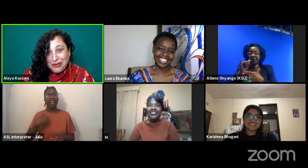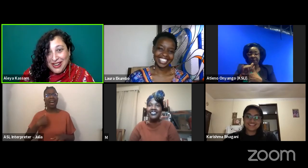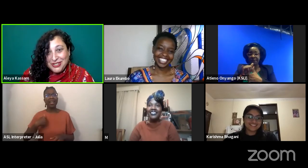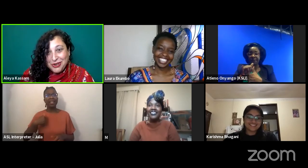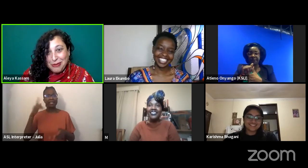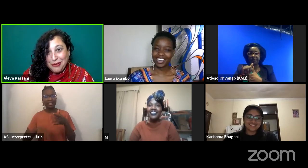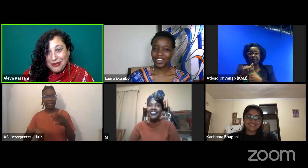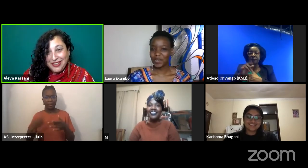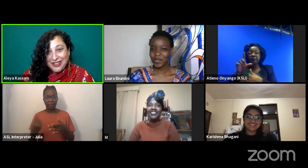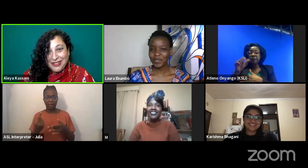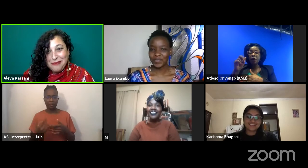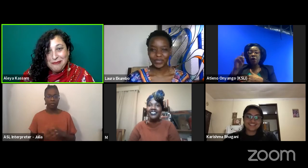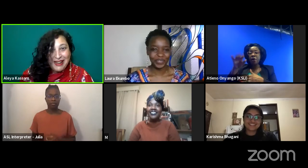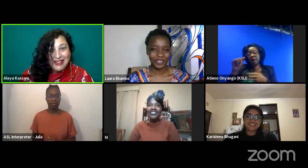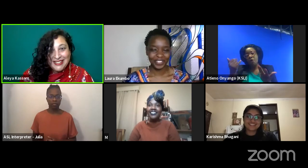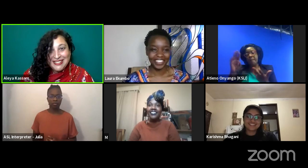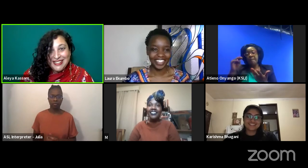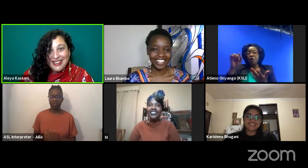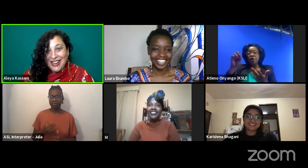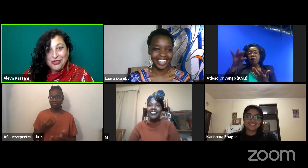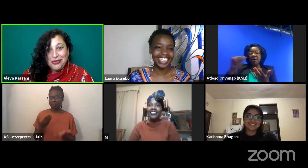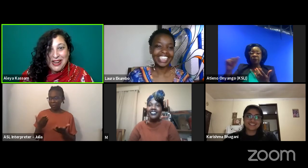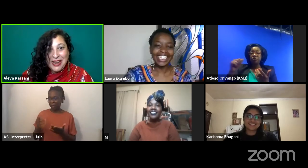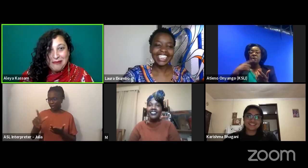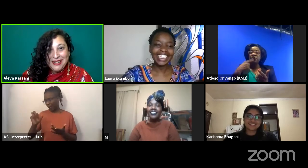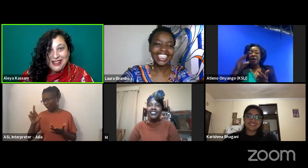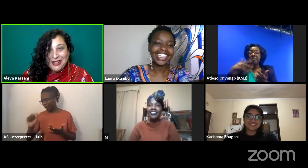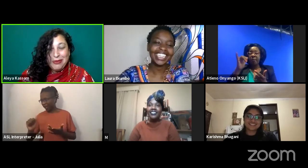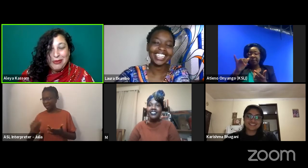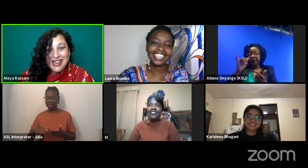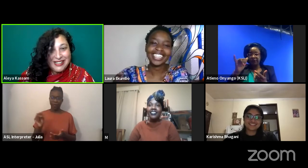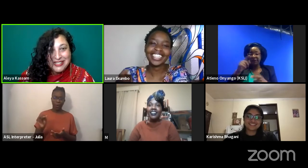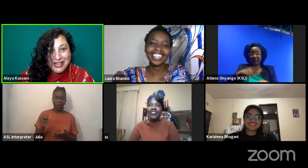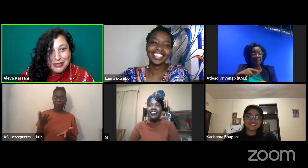would like to talk about the madness at 3:00 AM when we decided to go